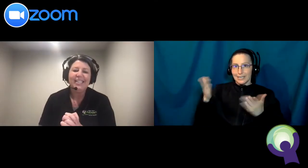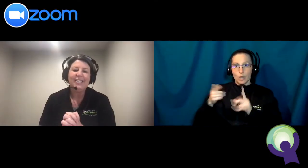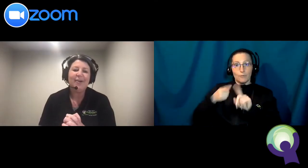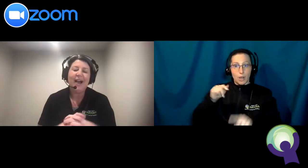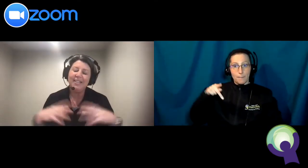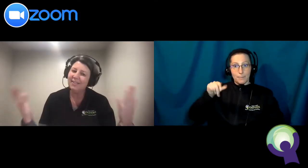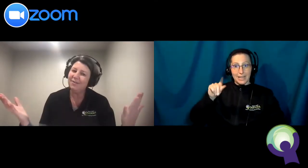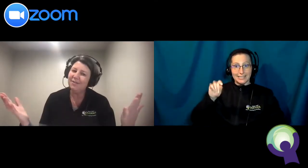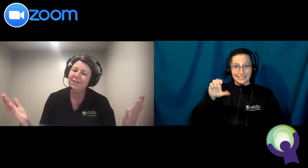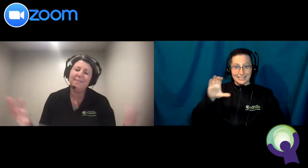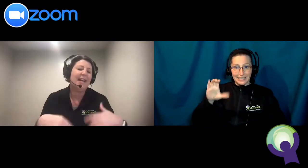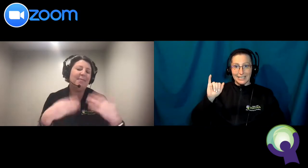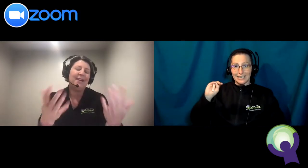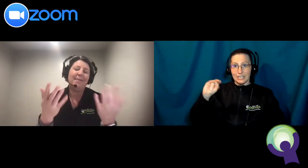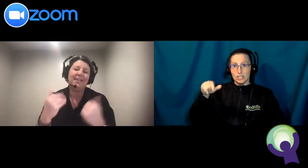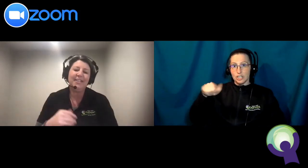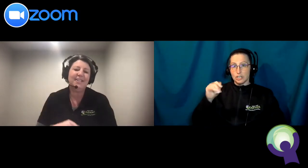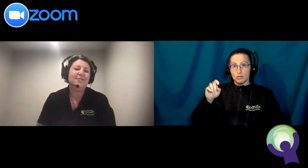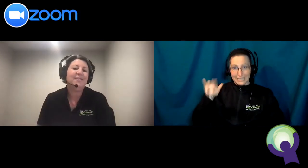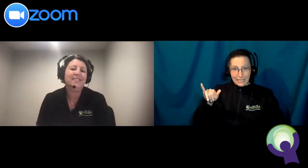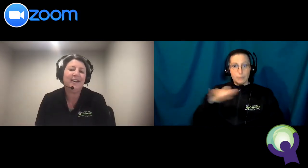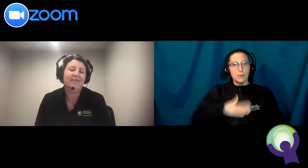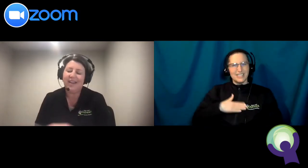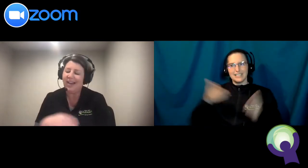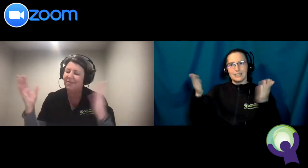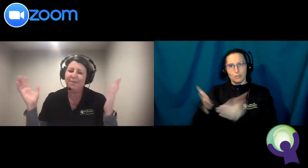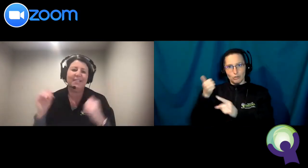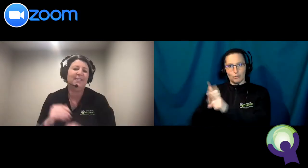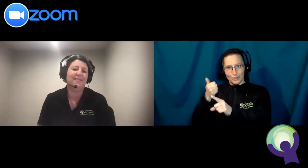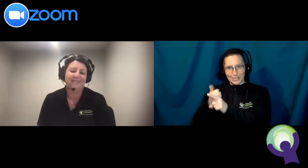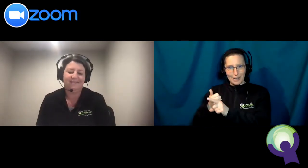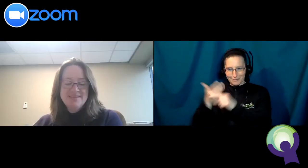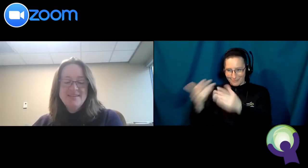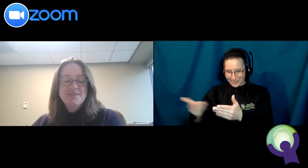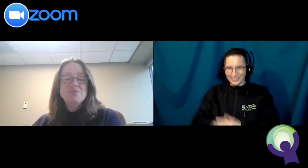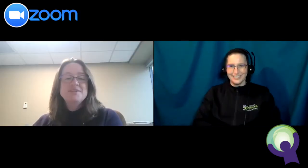So I just introduced you but Anna Marie, I'm gonna let you introduce yourself. However you want to. Anna Marie Well,